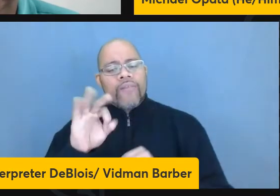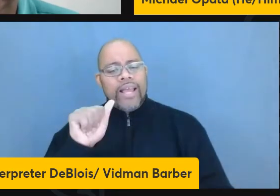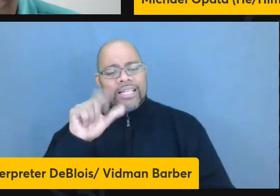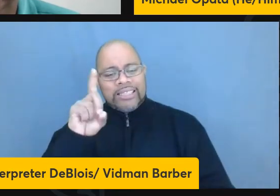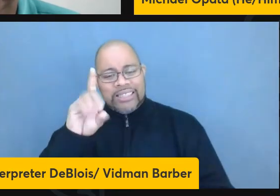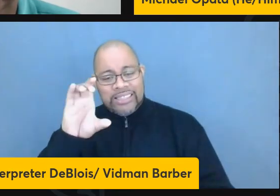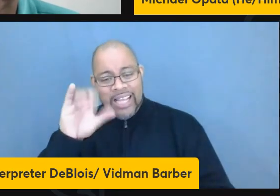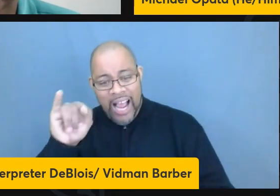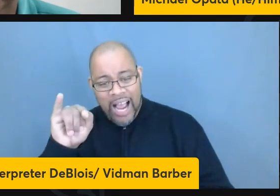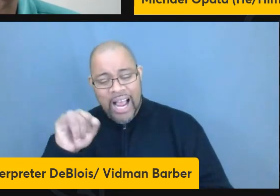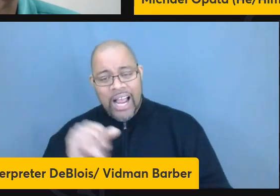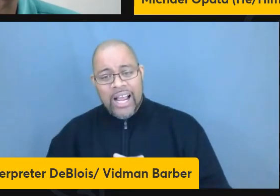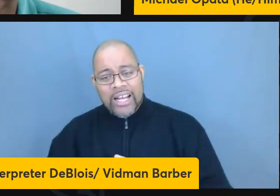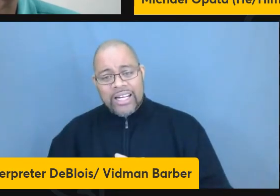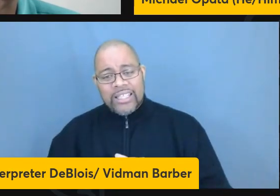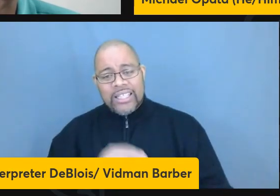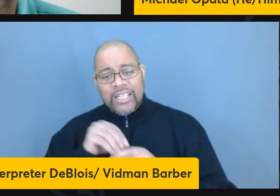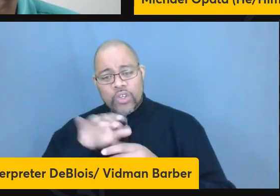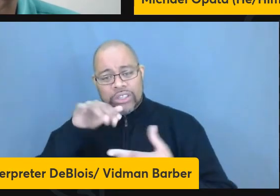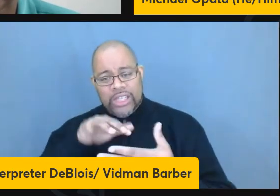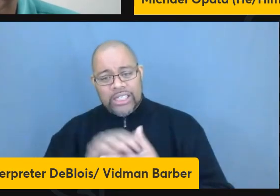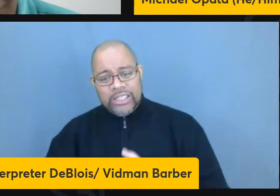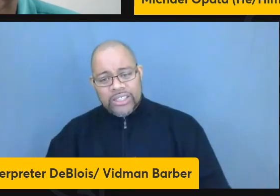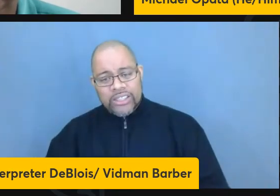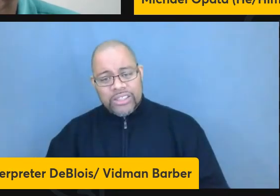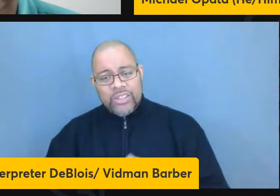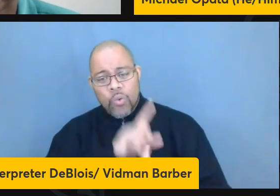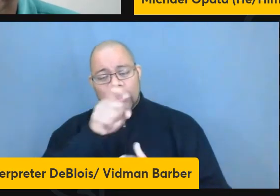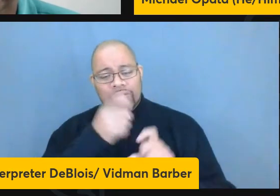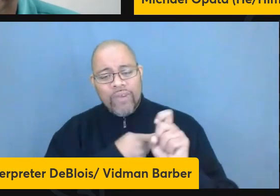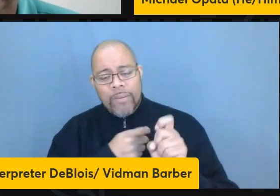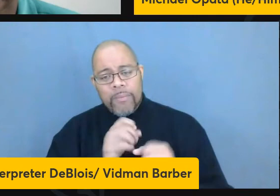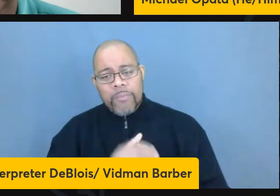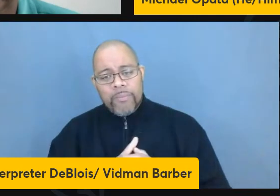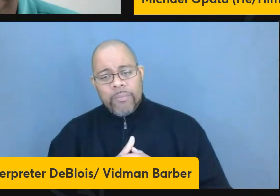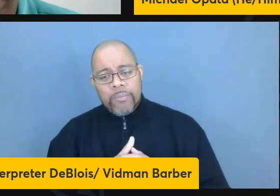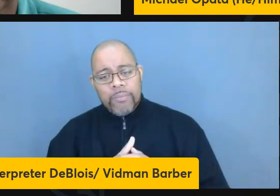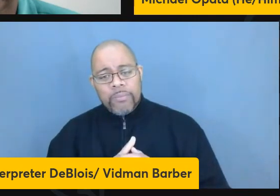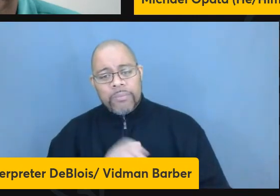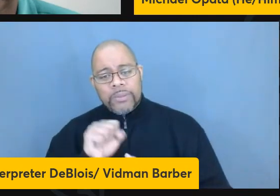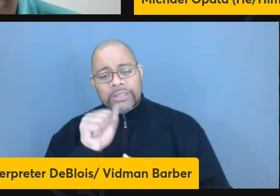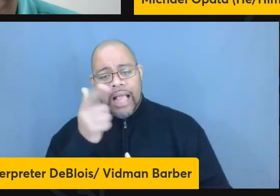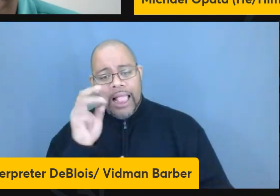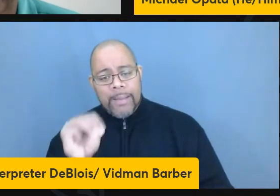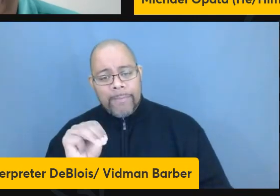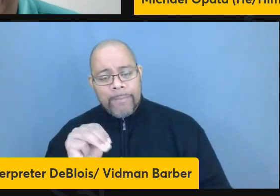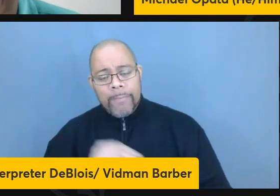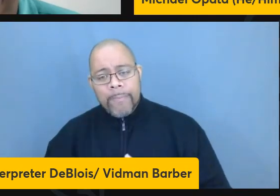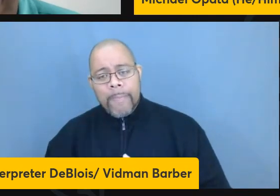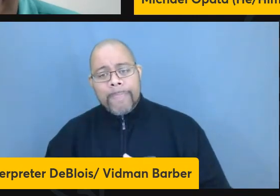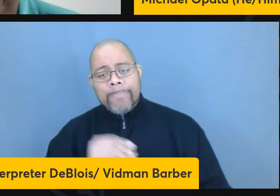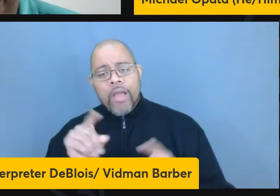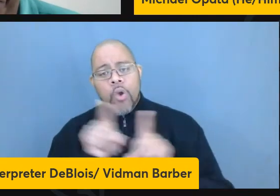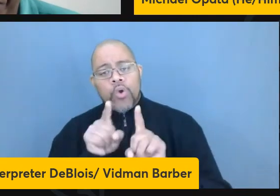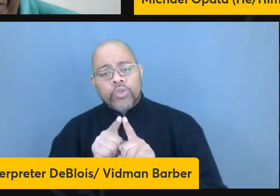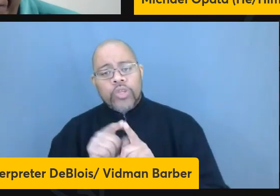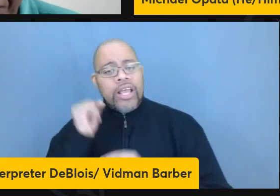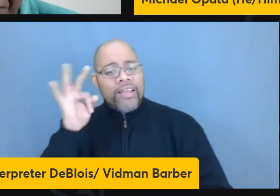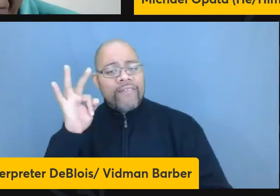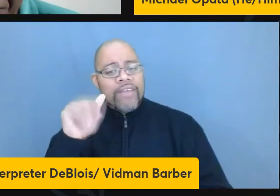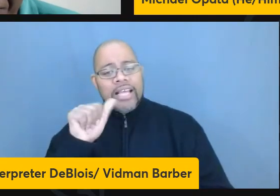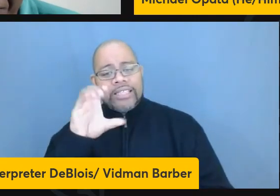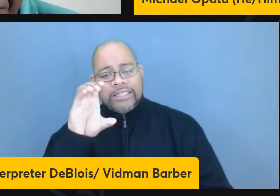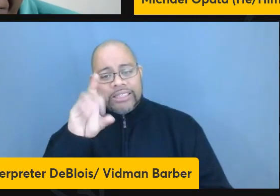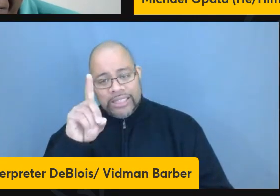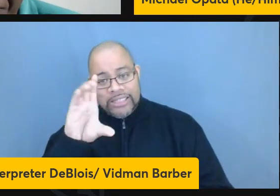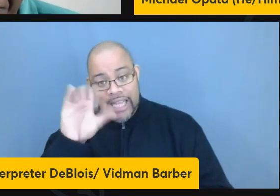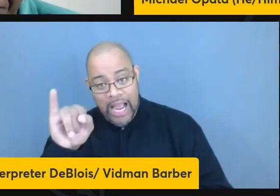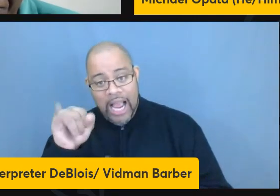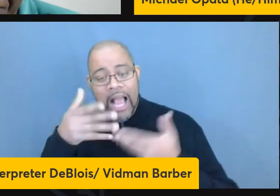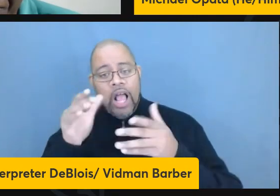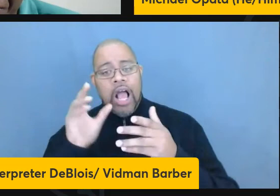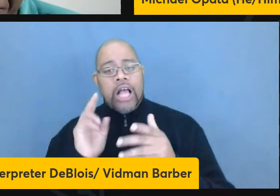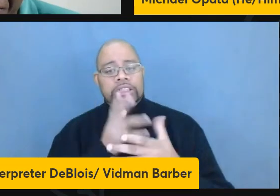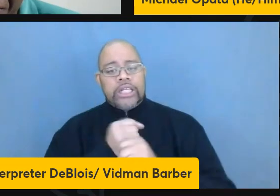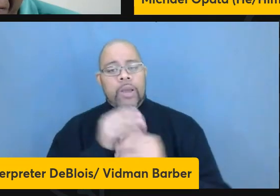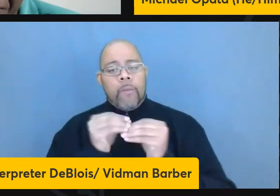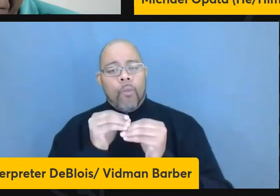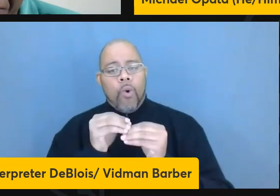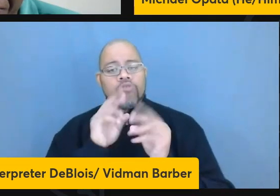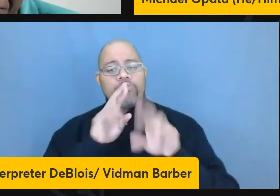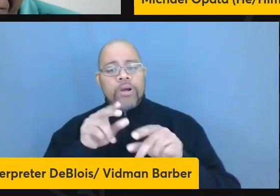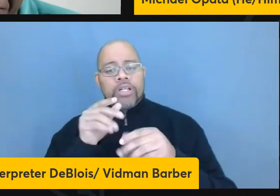in, in your study? The question comes from selenium. And also, if a DCi allows to get more response compared to a DCC in